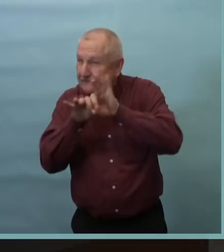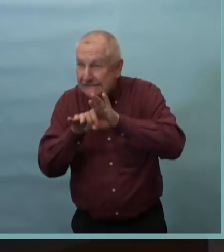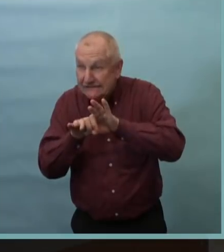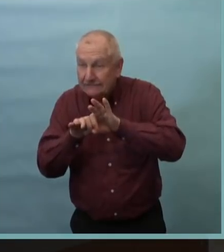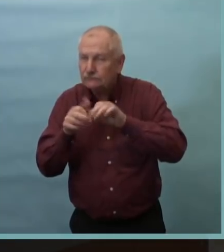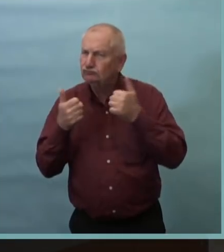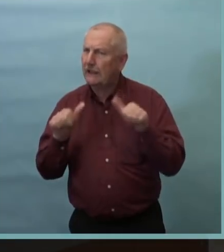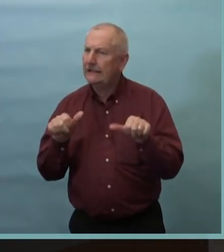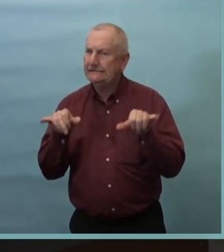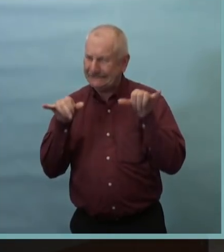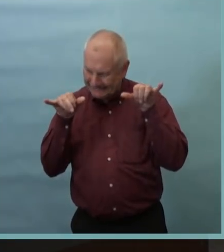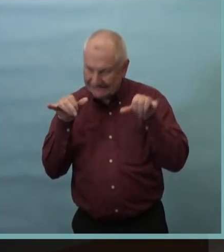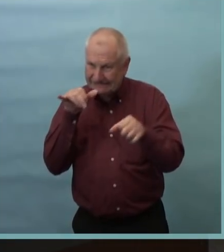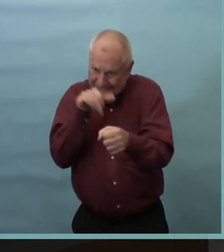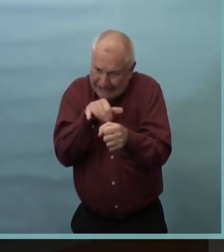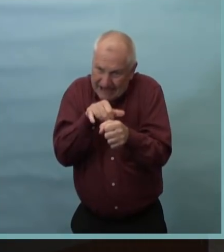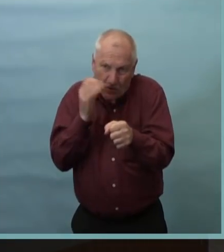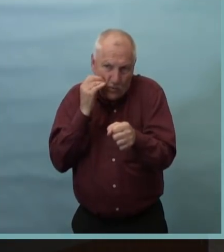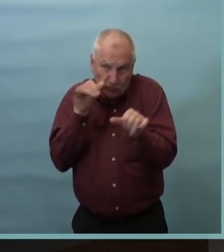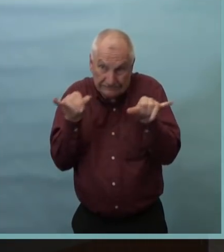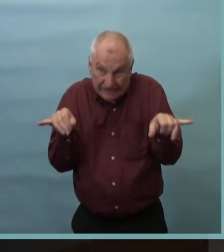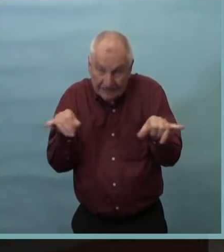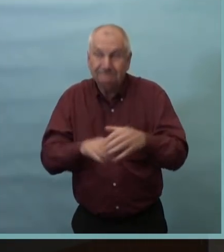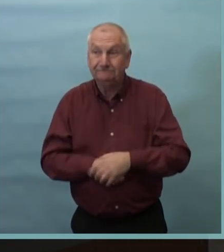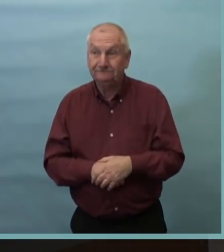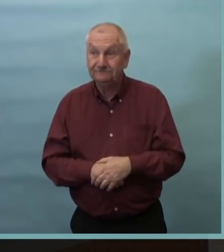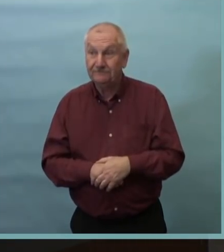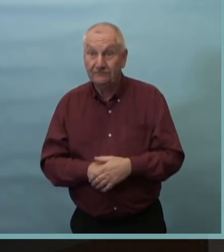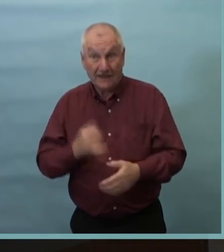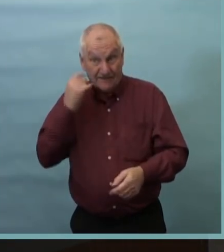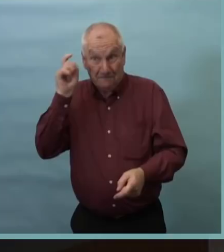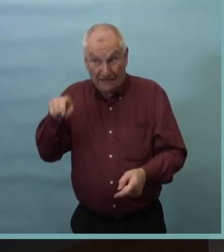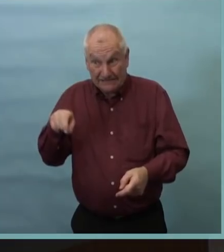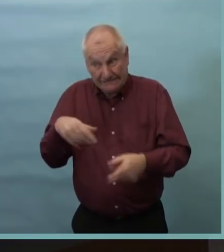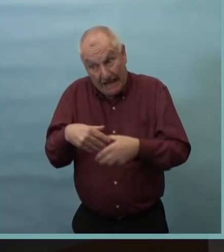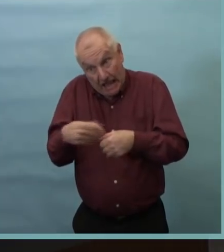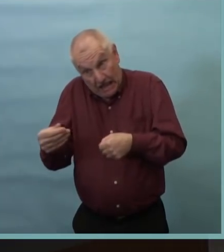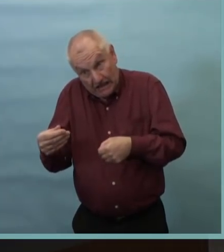when you do leave maintaining that physical distancing at all times washing